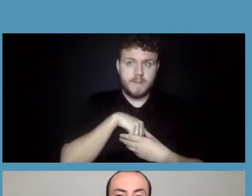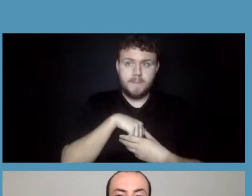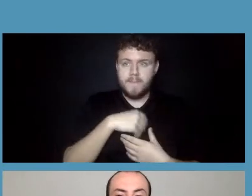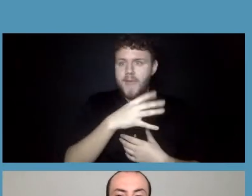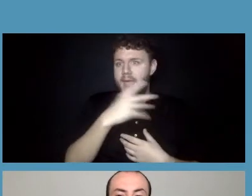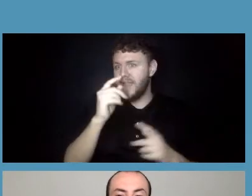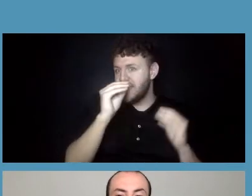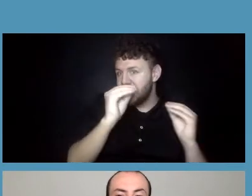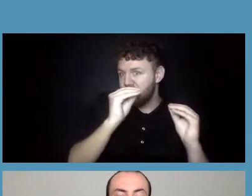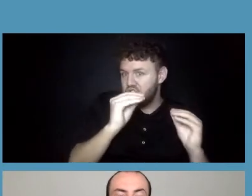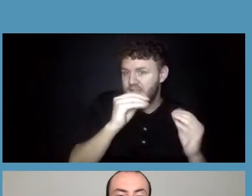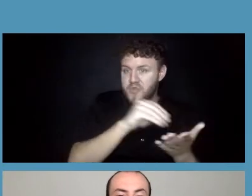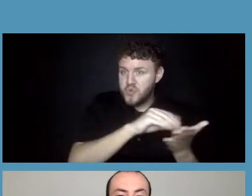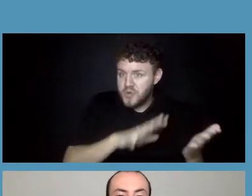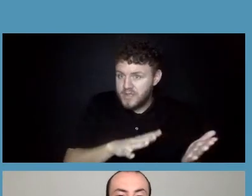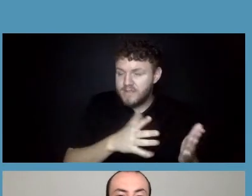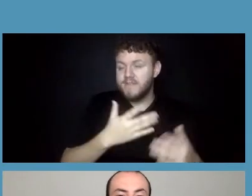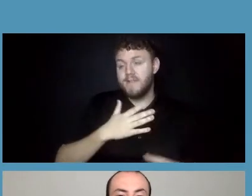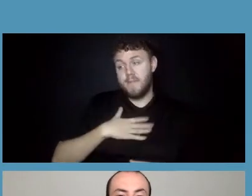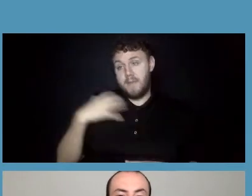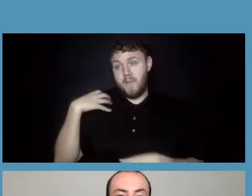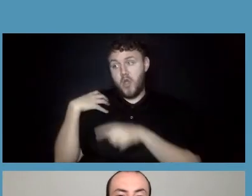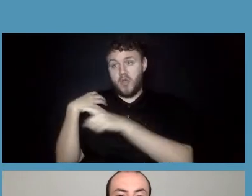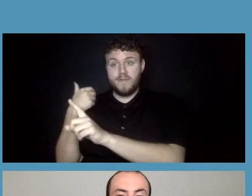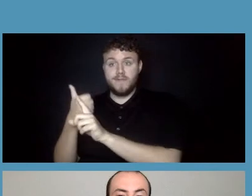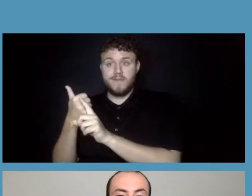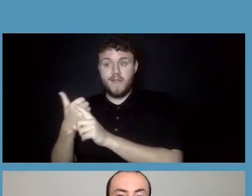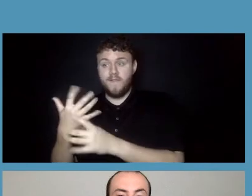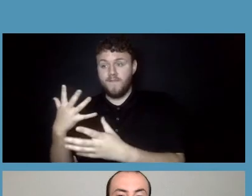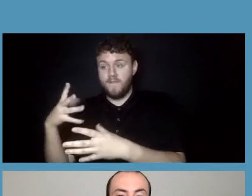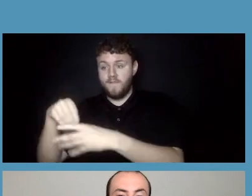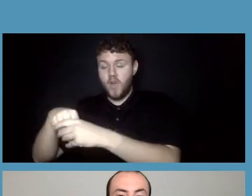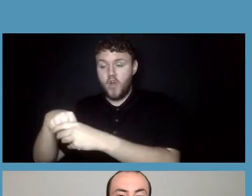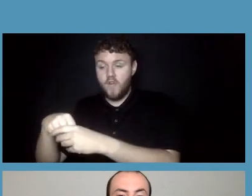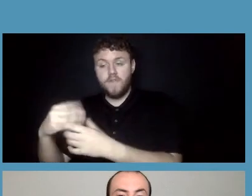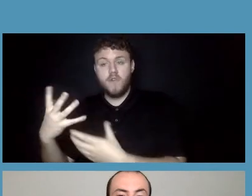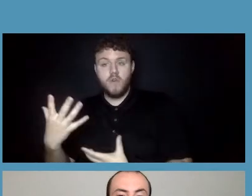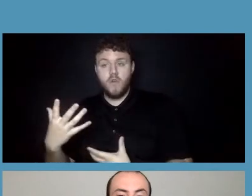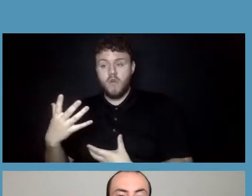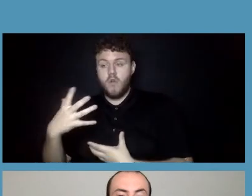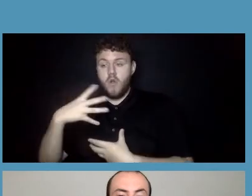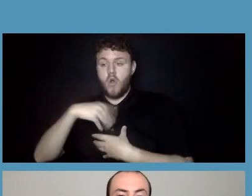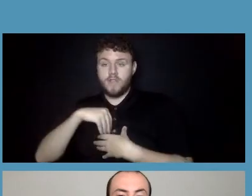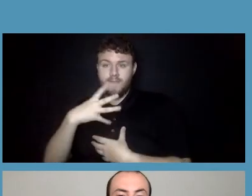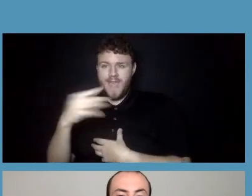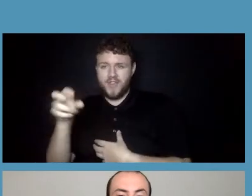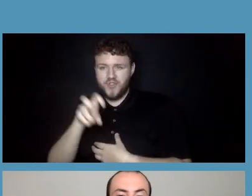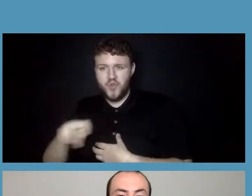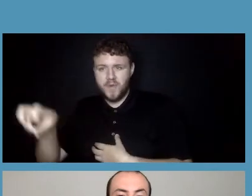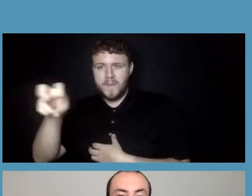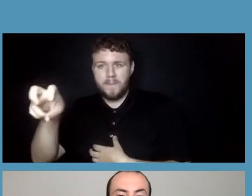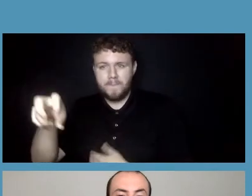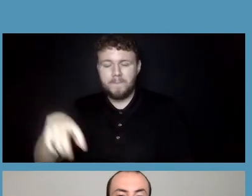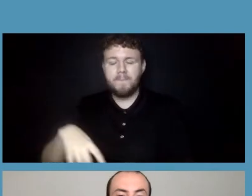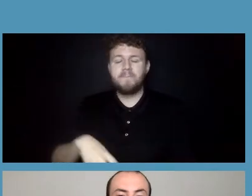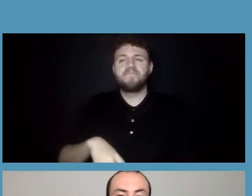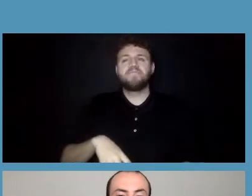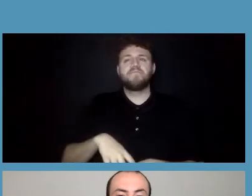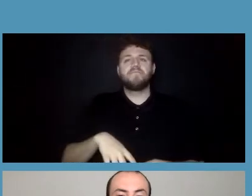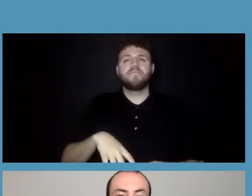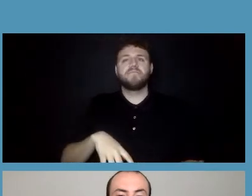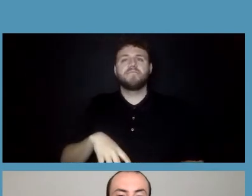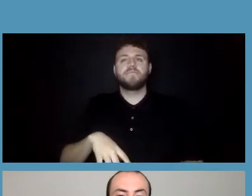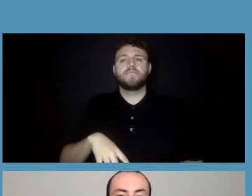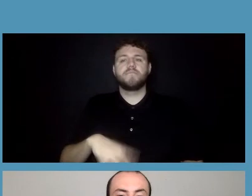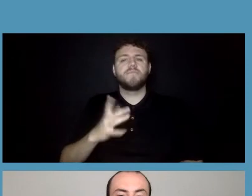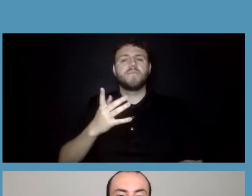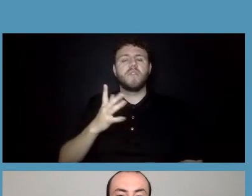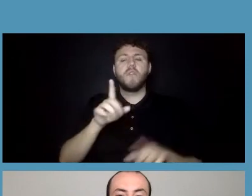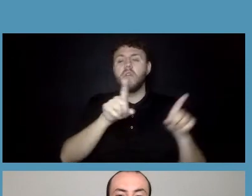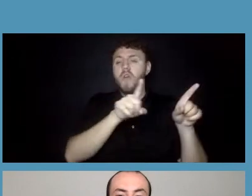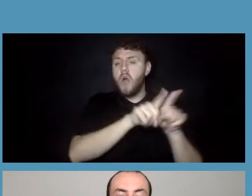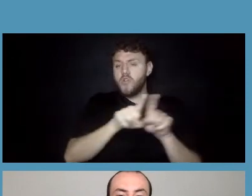teaching and students and my boss did the portion focused on tourism. And then our volunteers,